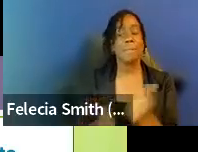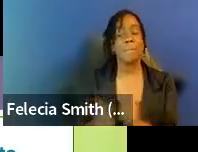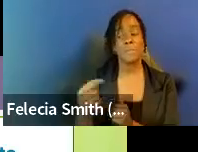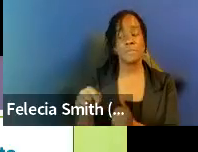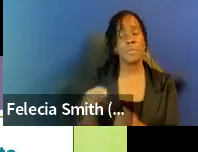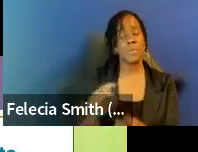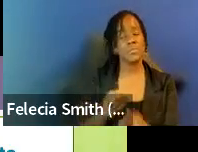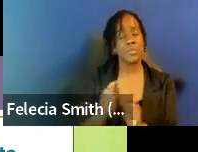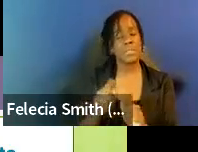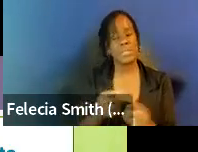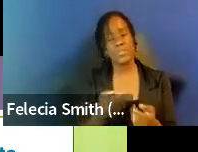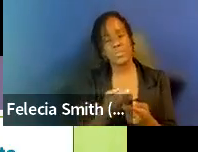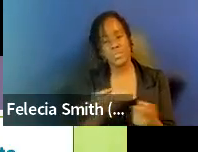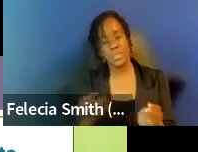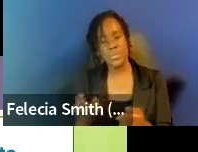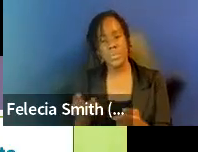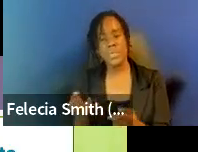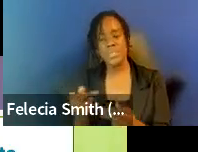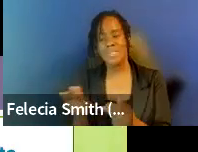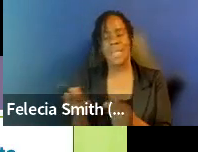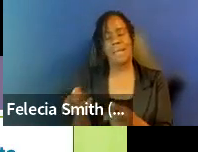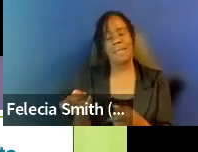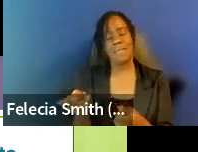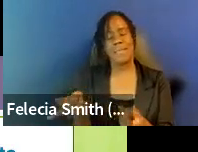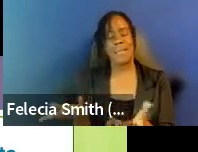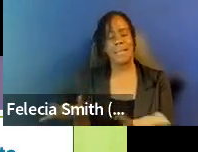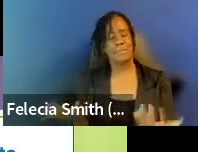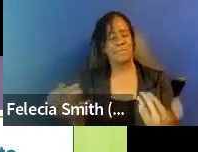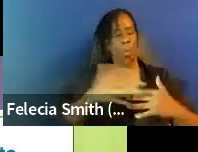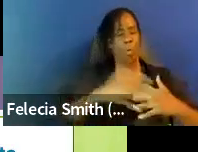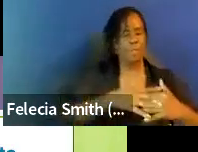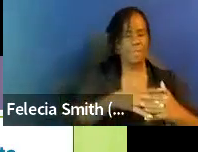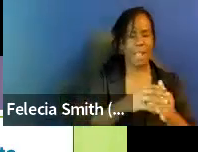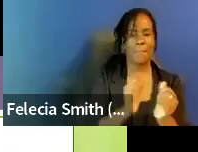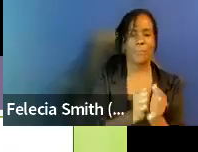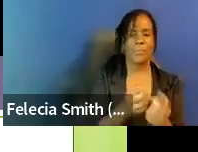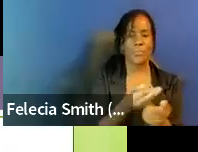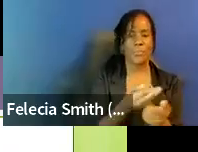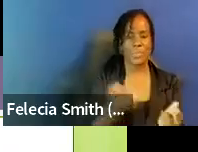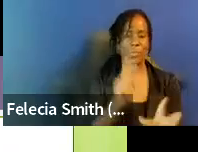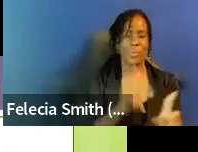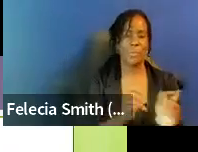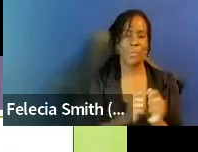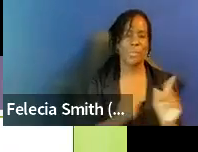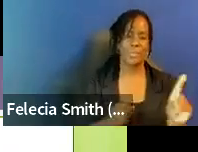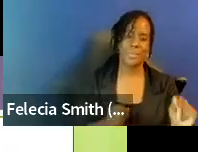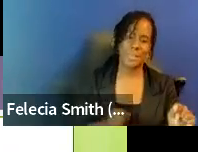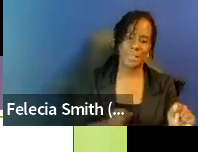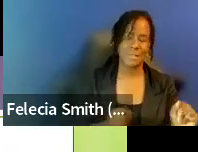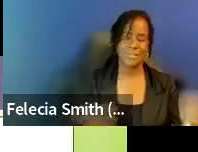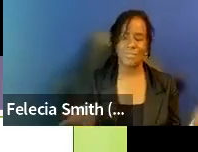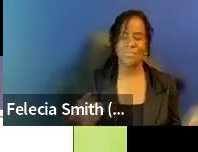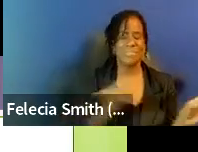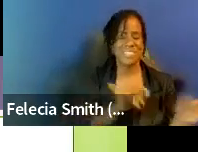West Health Institute to create guidelines for age inclusive telehealth best practices. Many of these guidelines translated into resources and